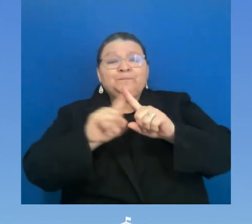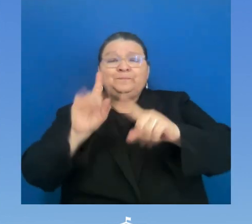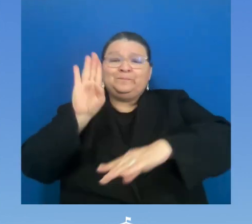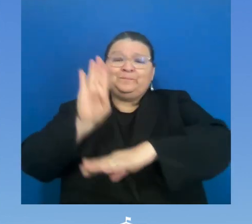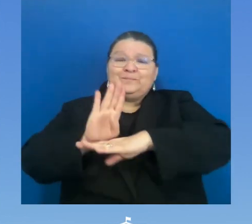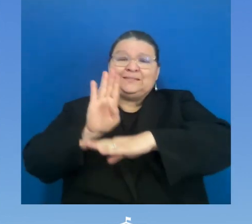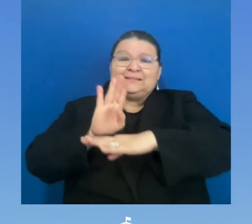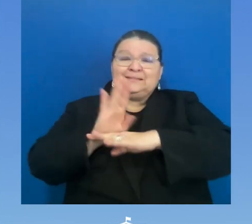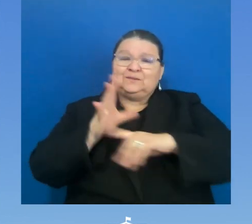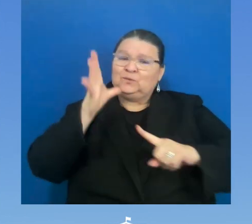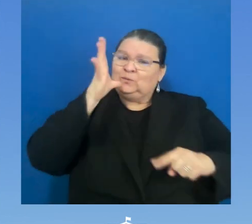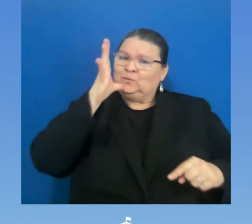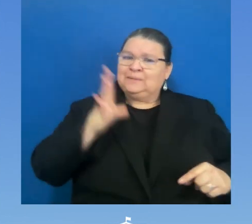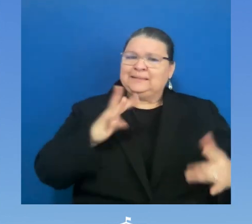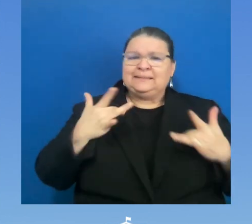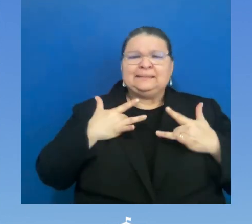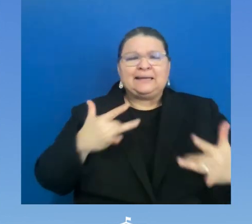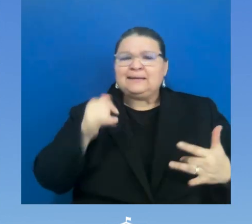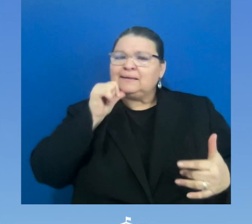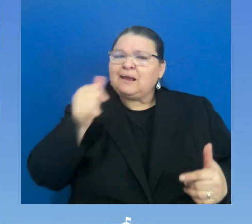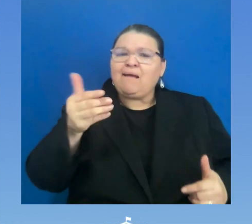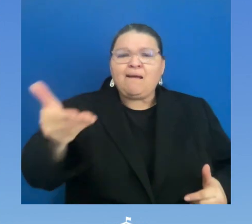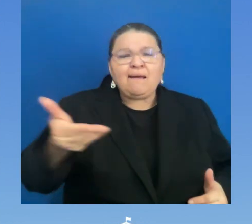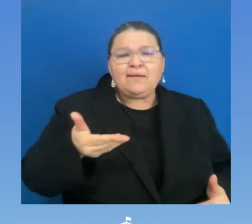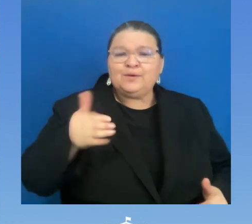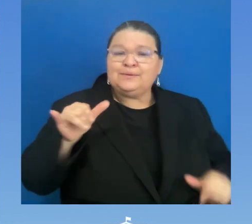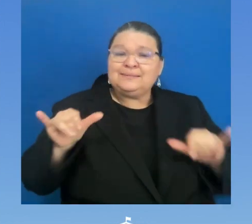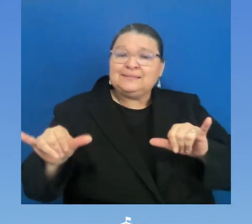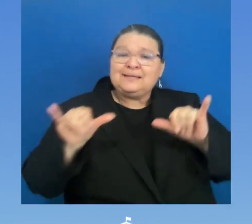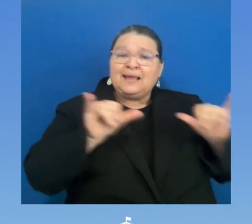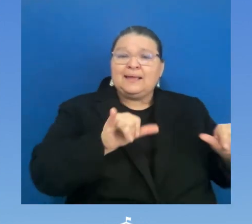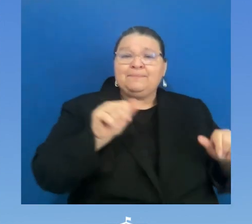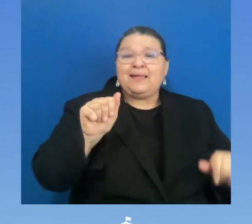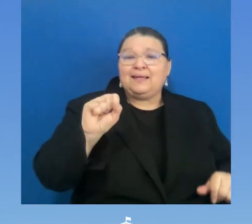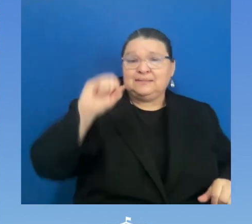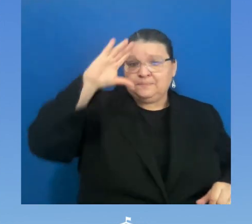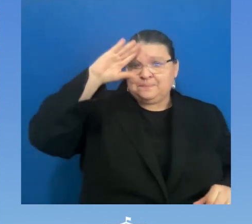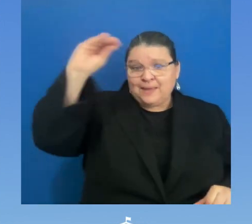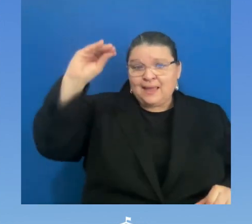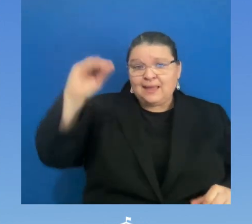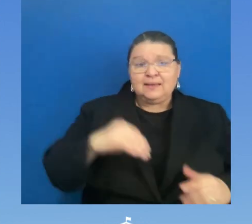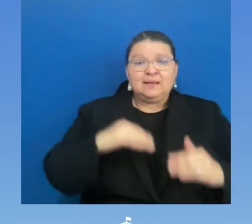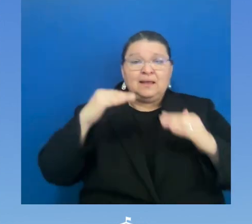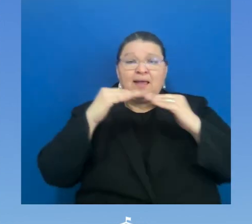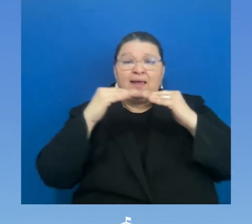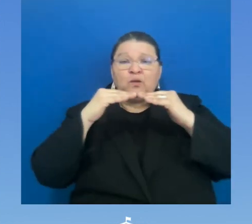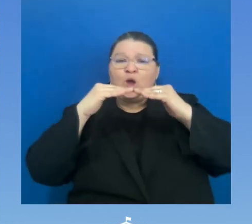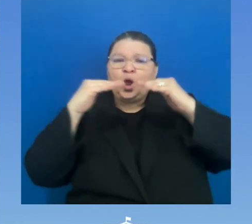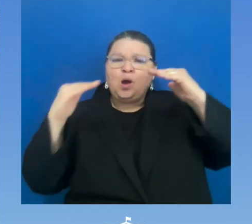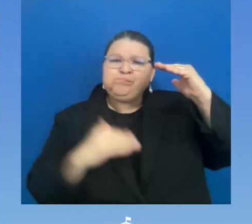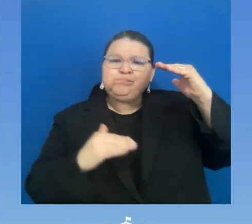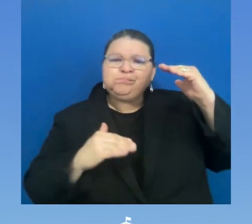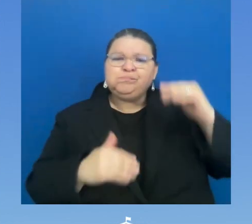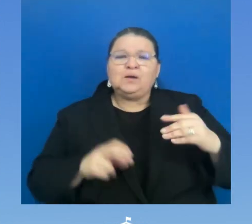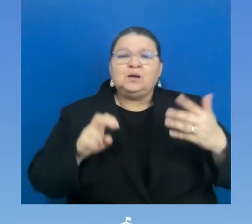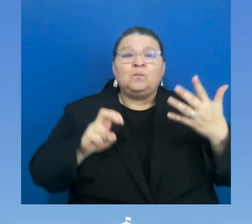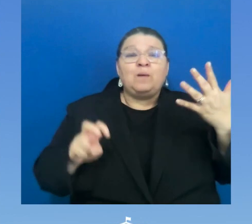They are paid less and promoted slower for doing similar work. Women are routinely shut out of good jobs